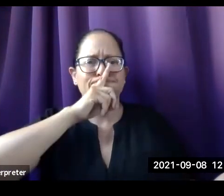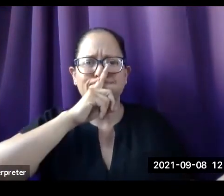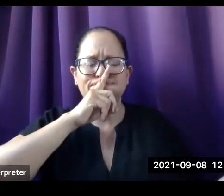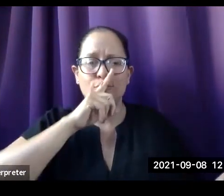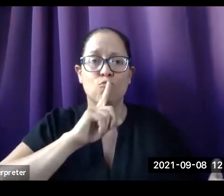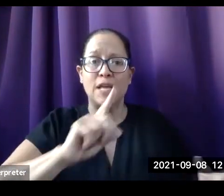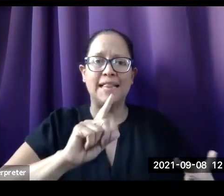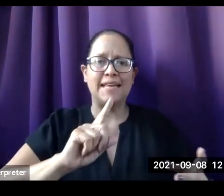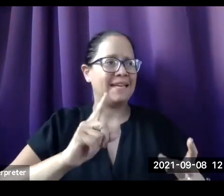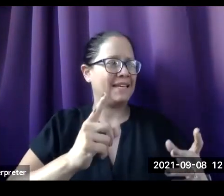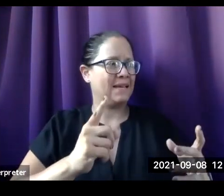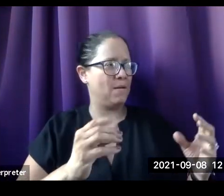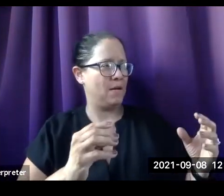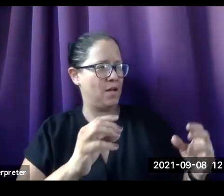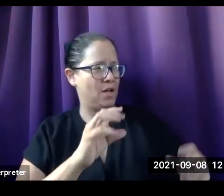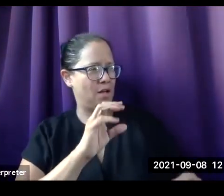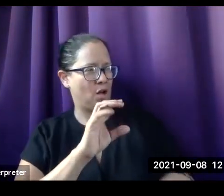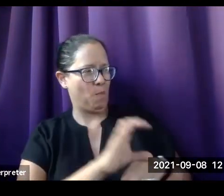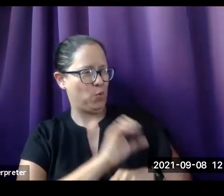And if they're built well the the work better.